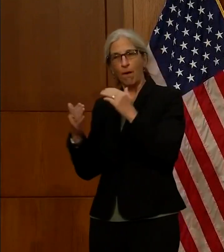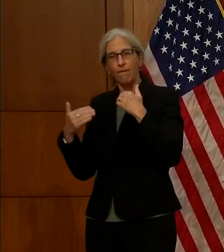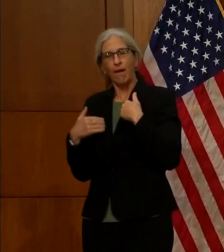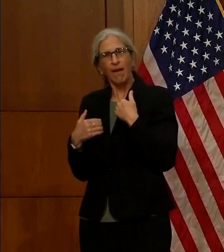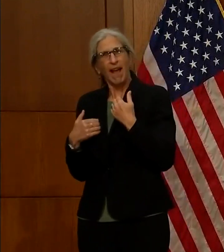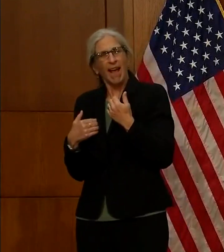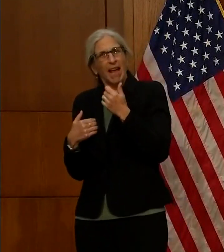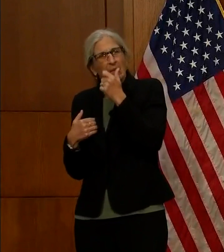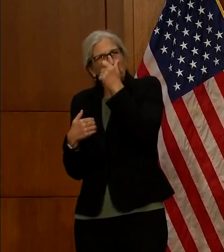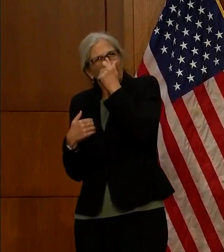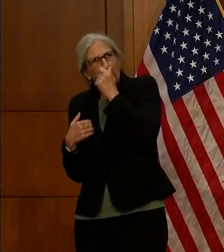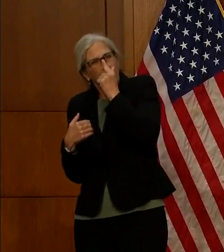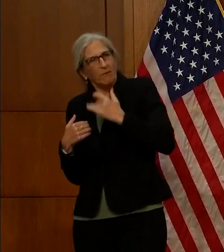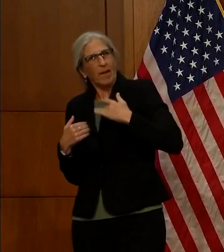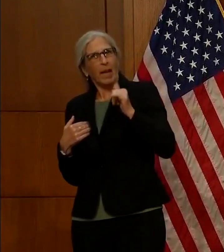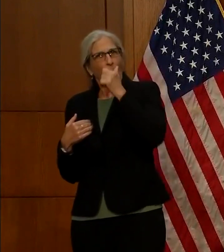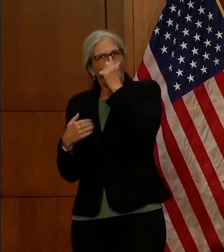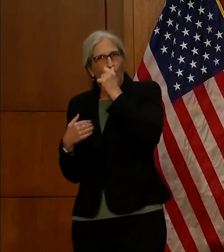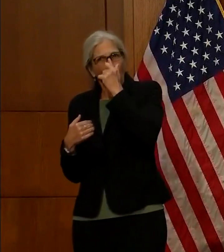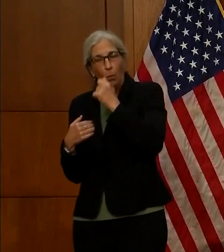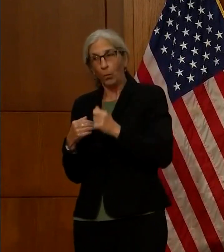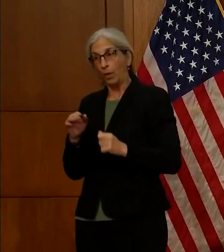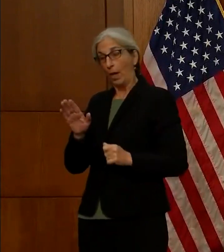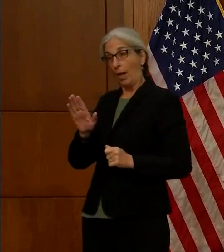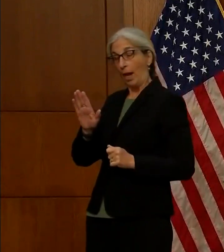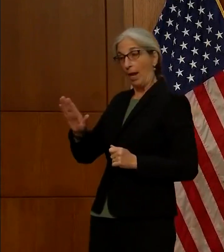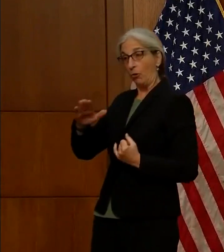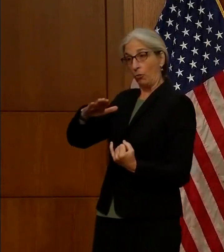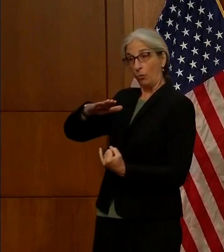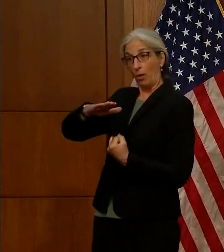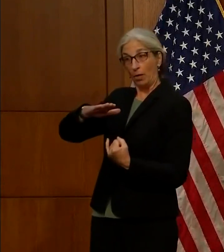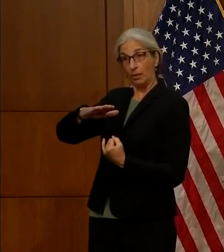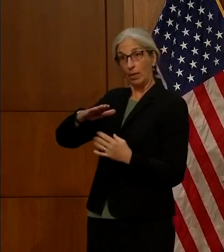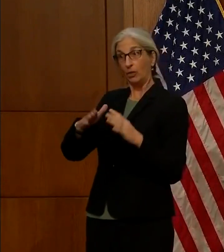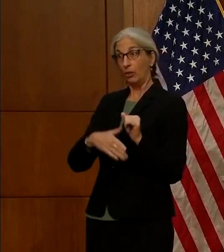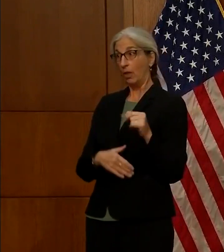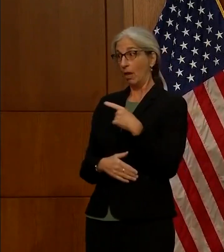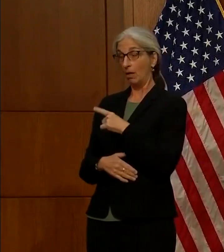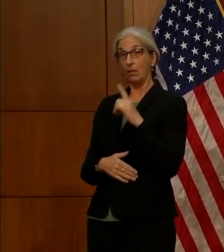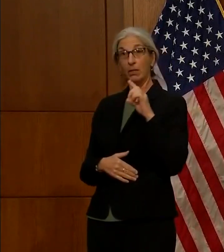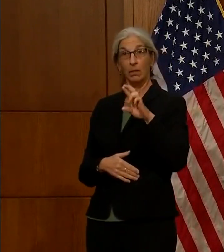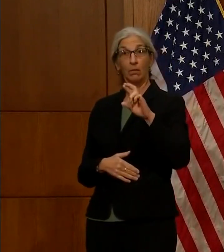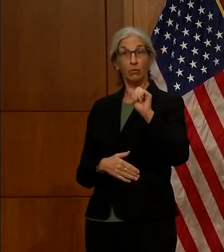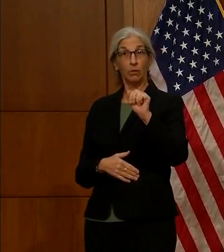SYMPTOMS COLD LIKE SYMPTOMS EARLY ON- AND HER ISOLATION AS